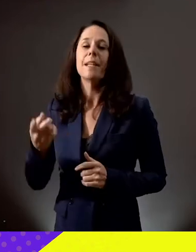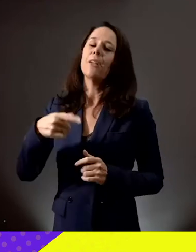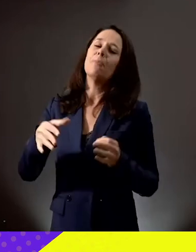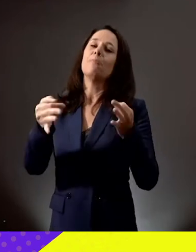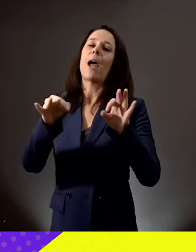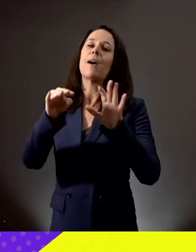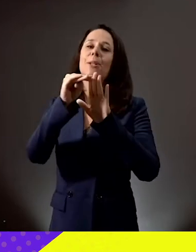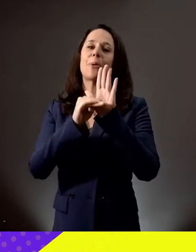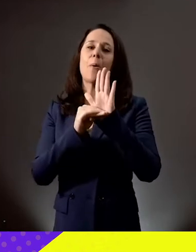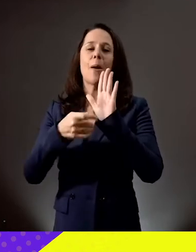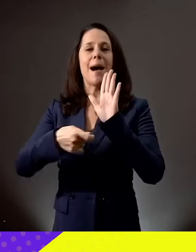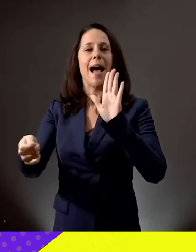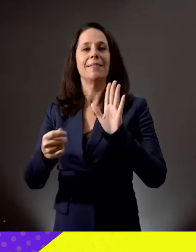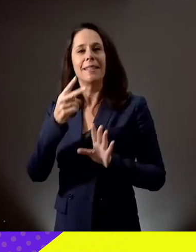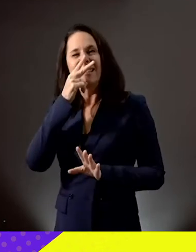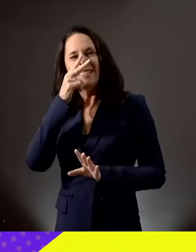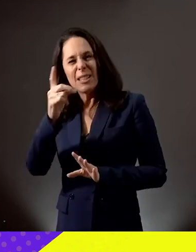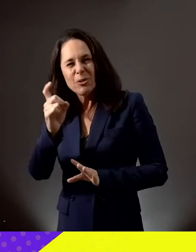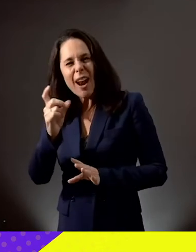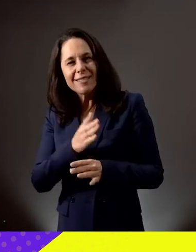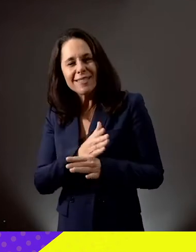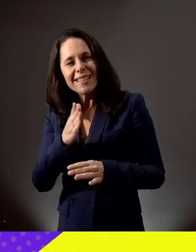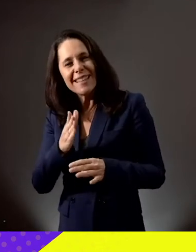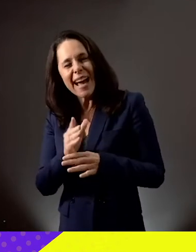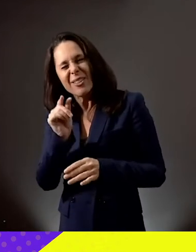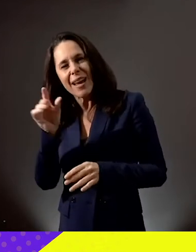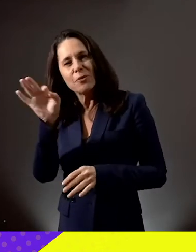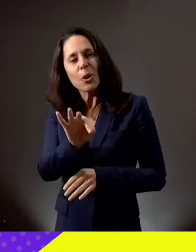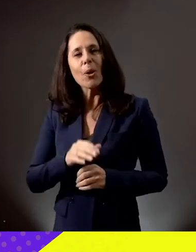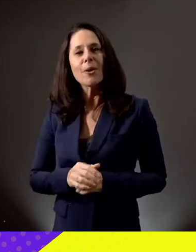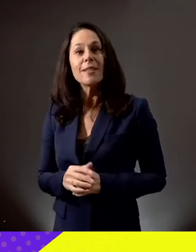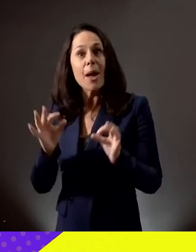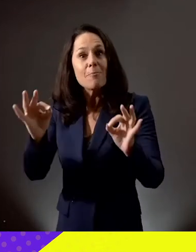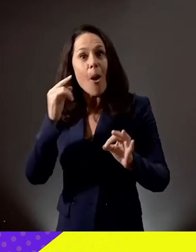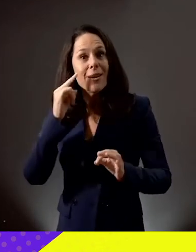And I will see you at the end. I wish you a great day.